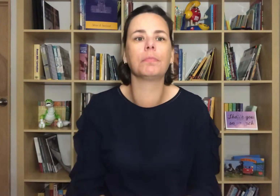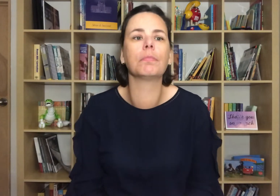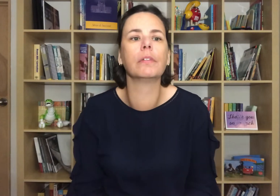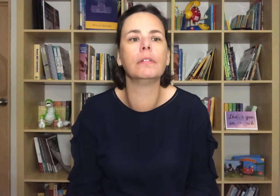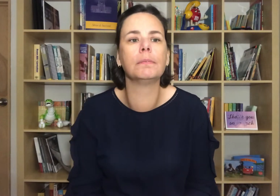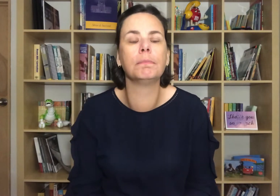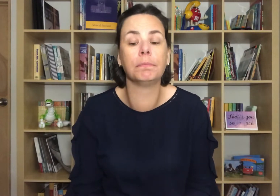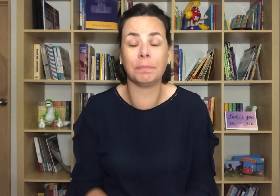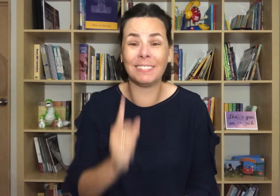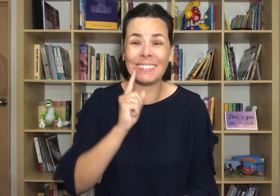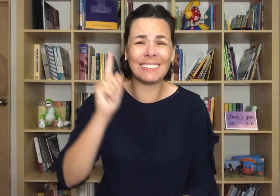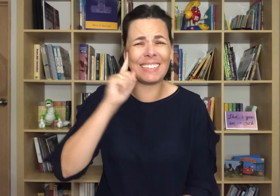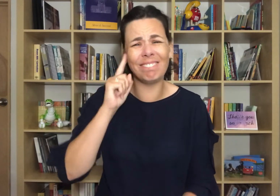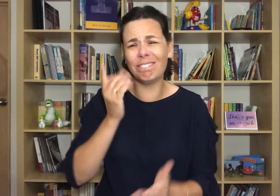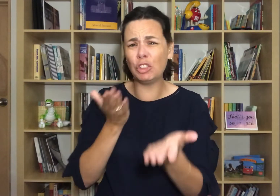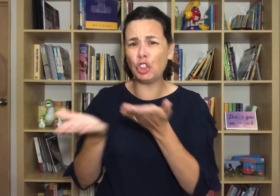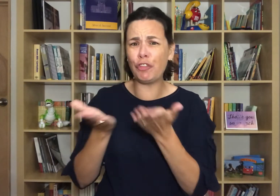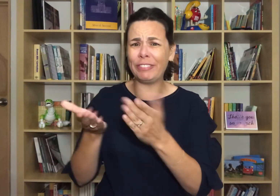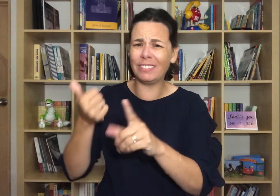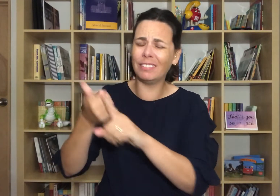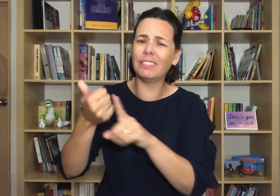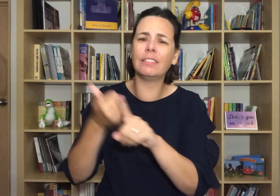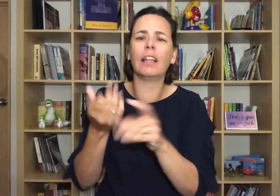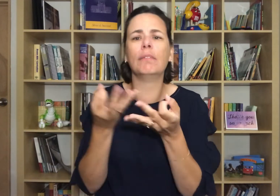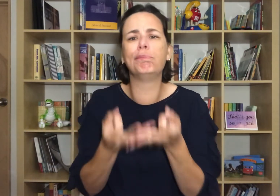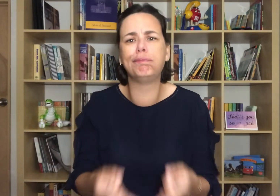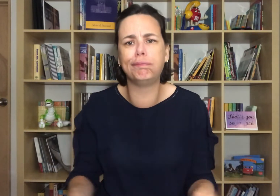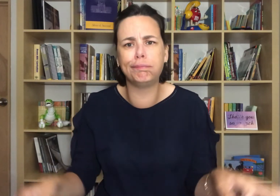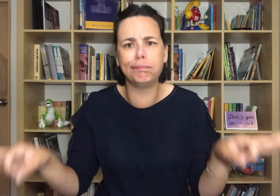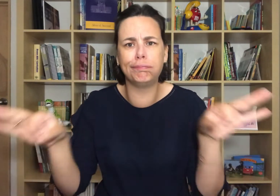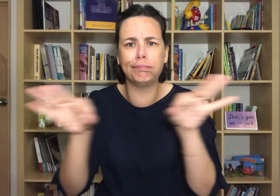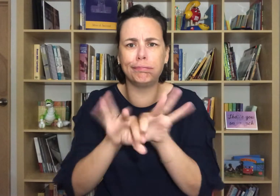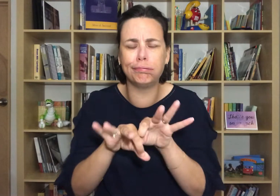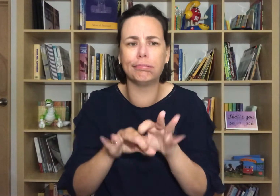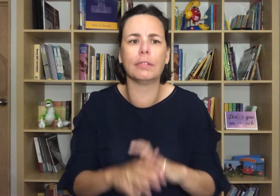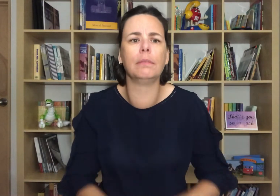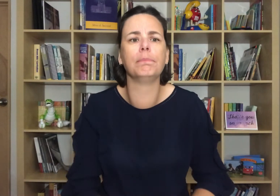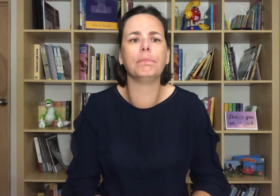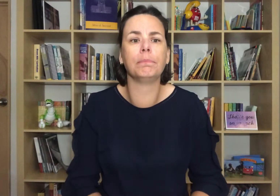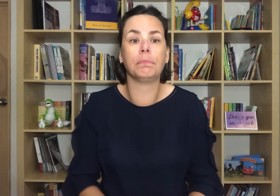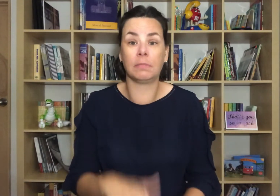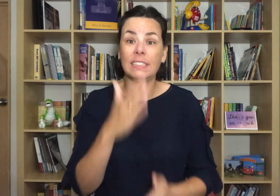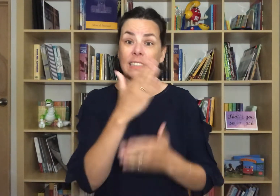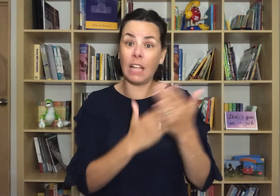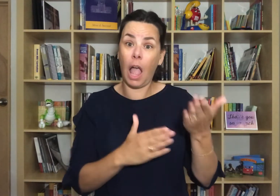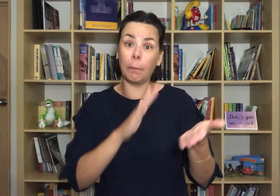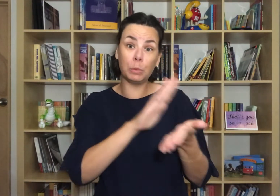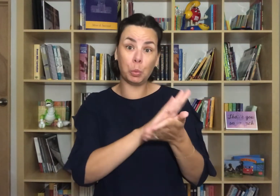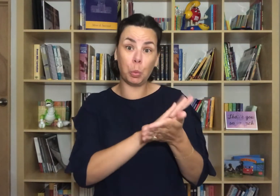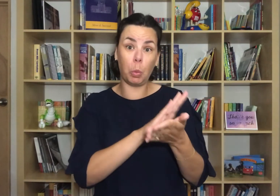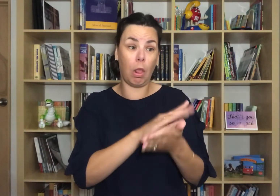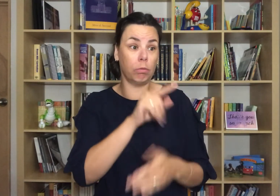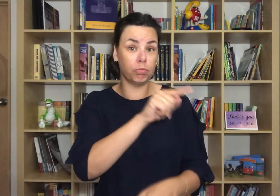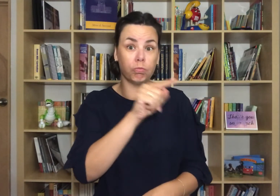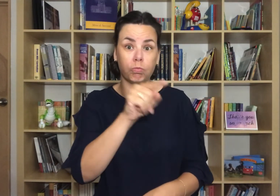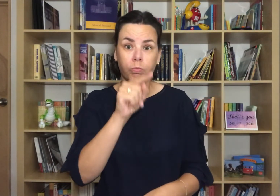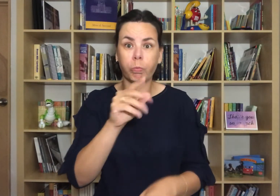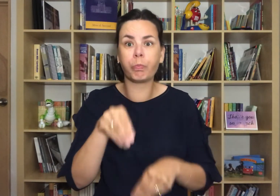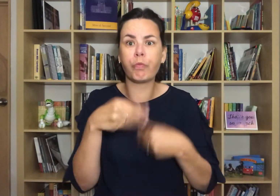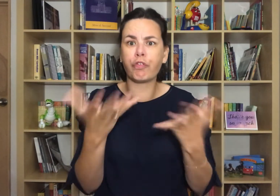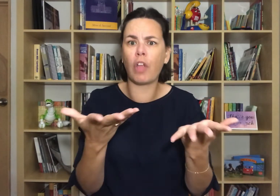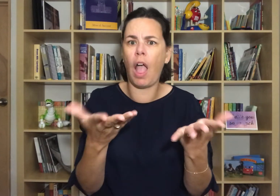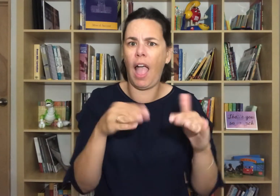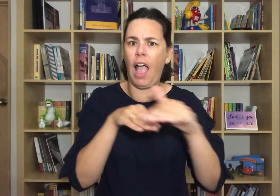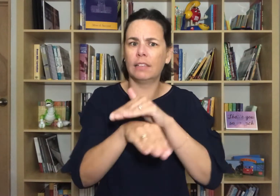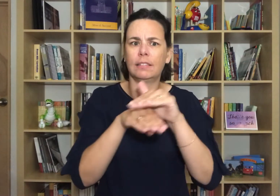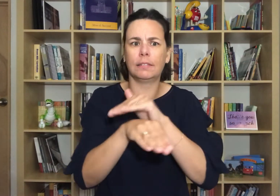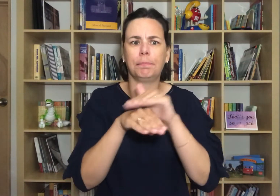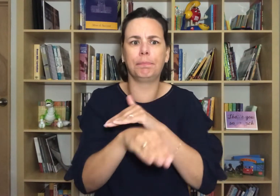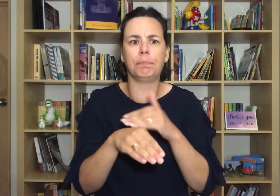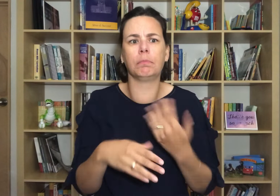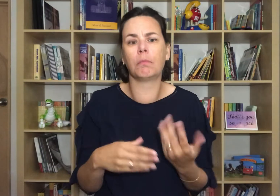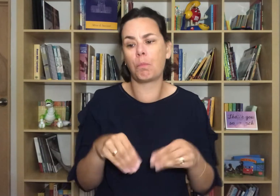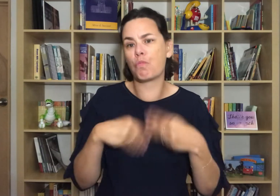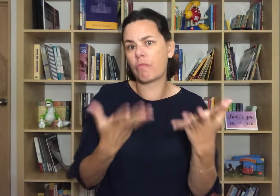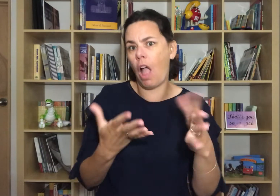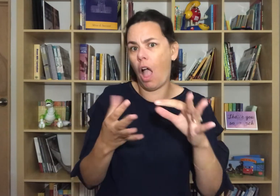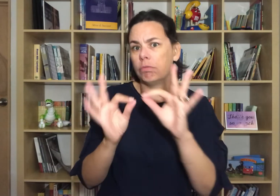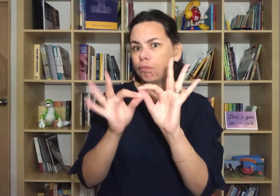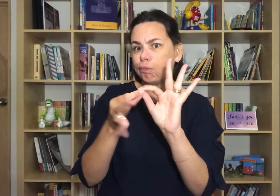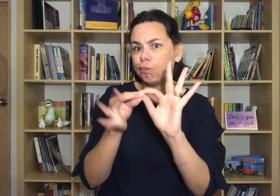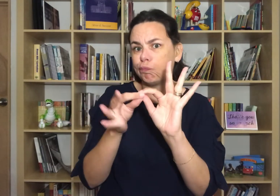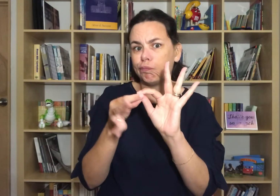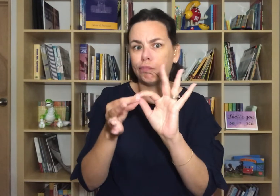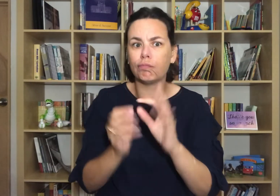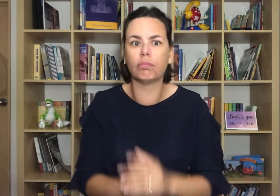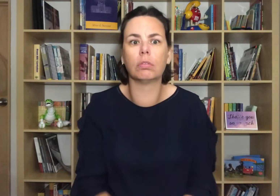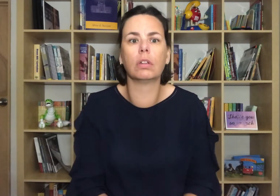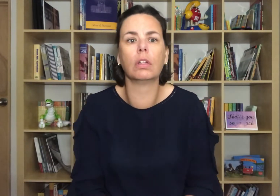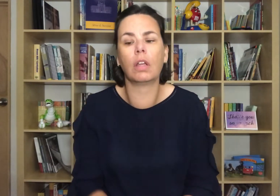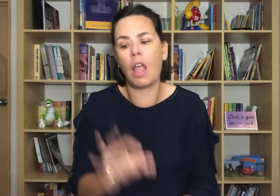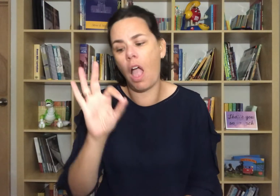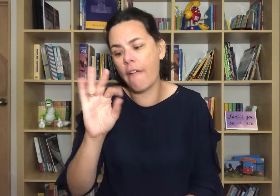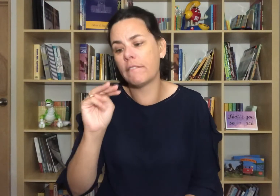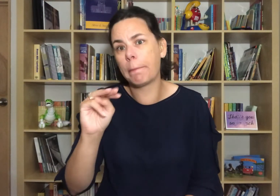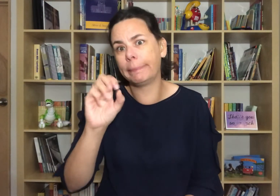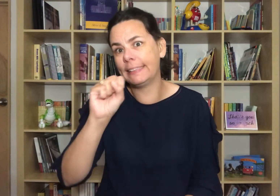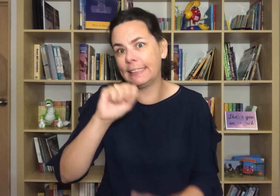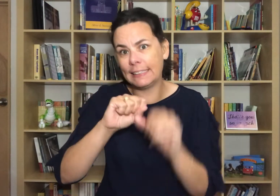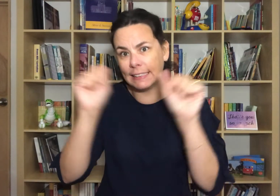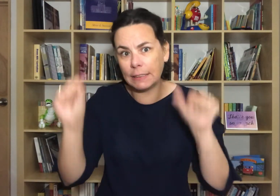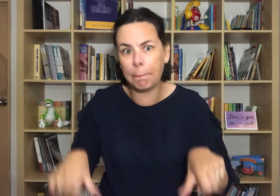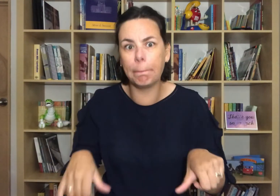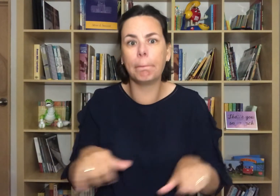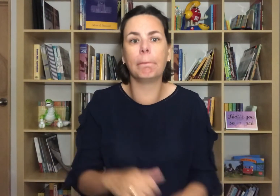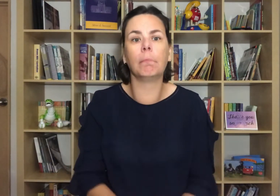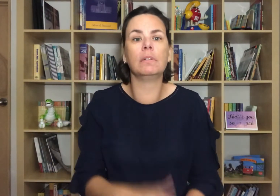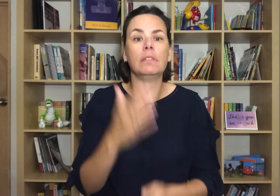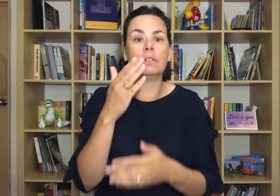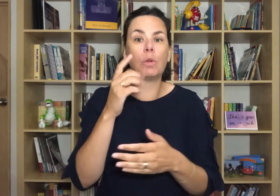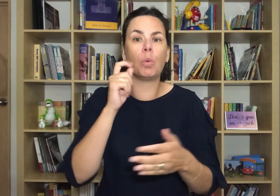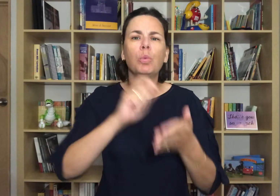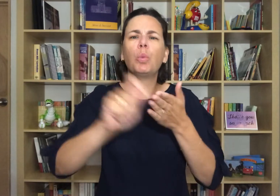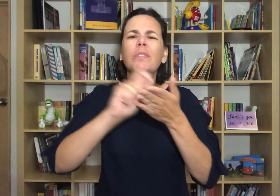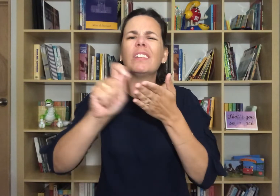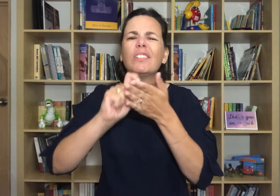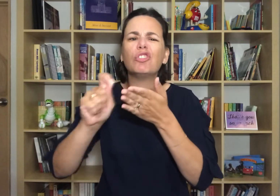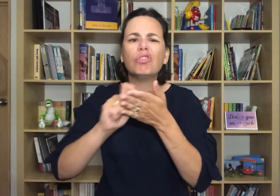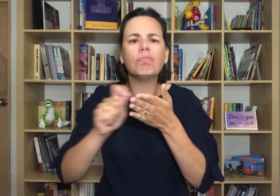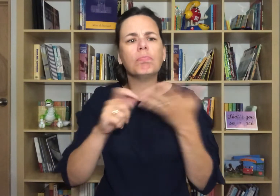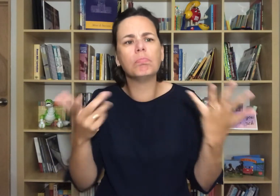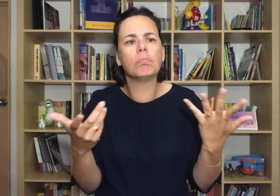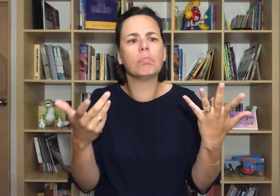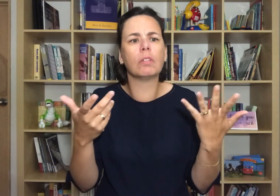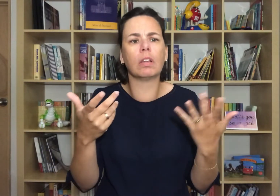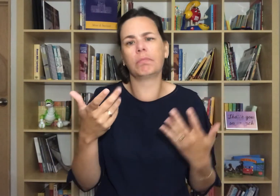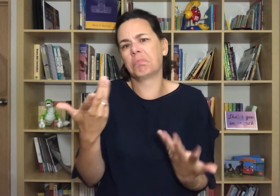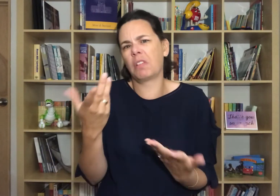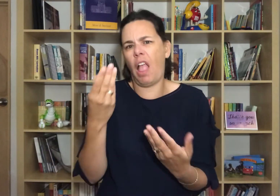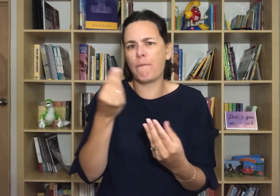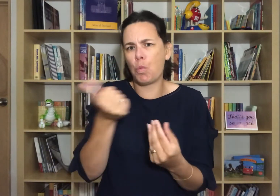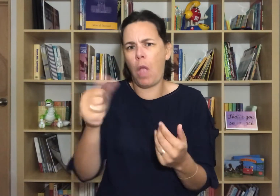Deaf services are essential. Some schools provide interpreters, FM systems, note takers and then some